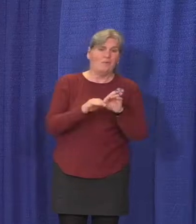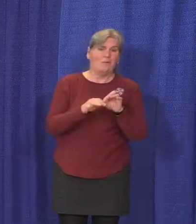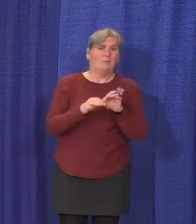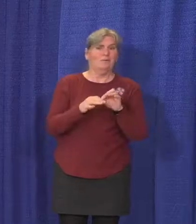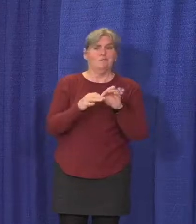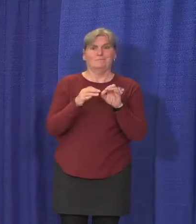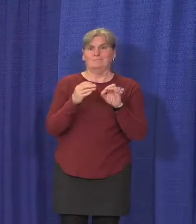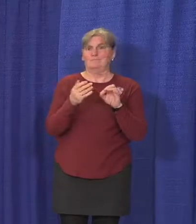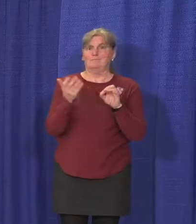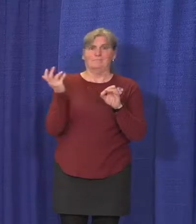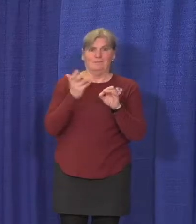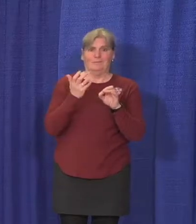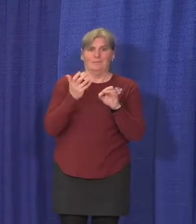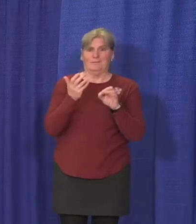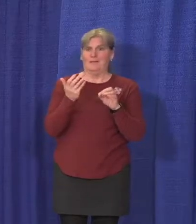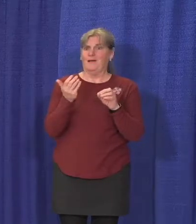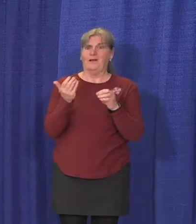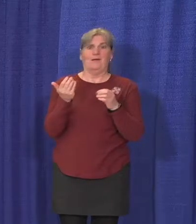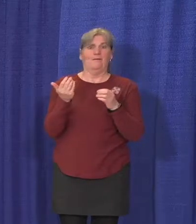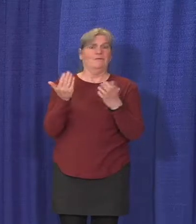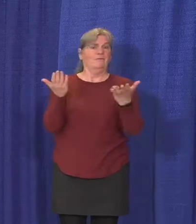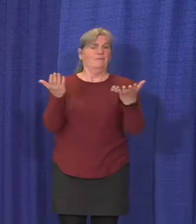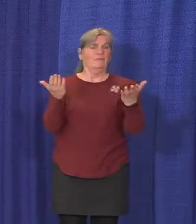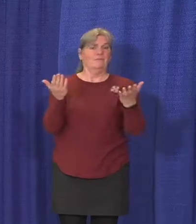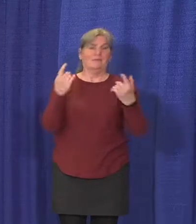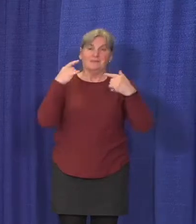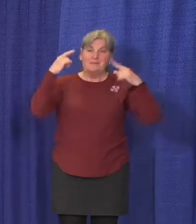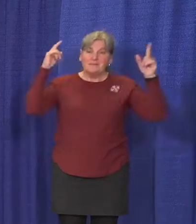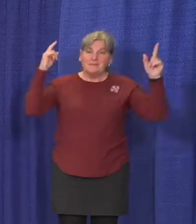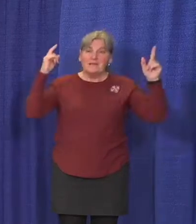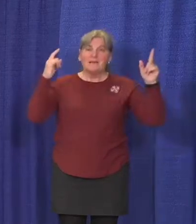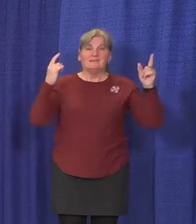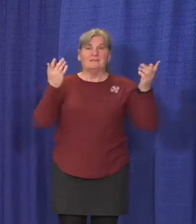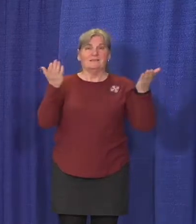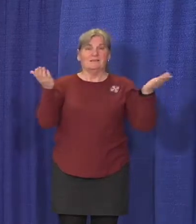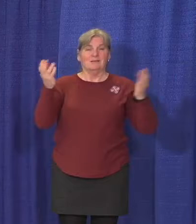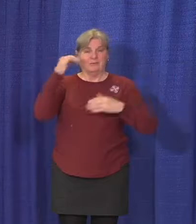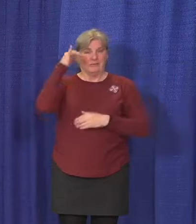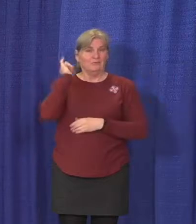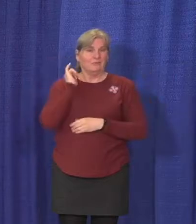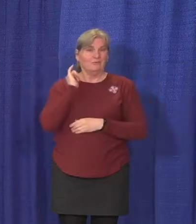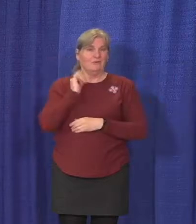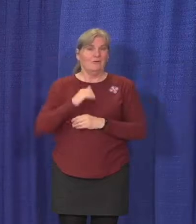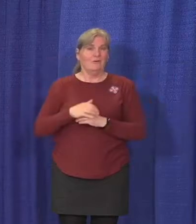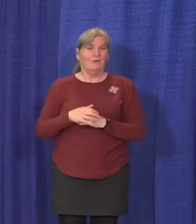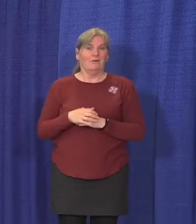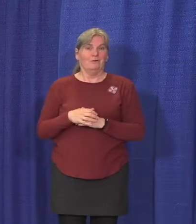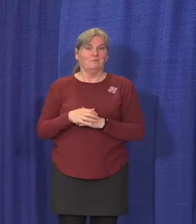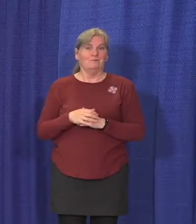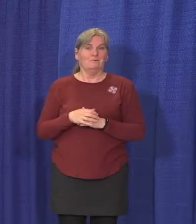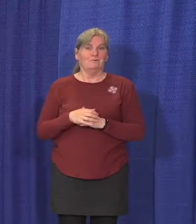vaccinated. And we have had much excesses --